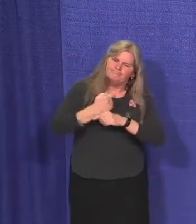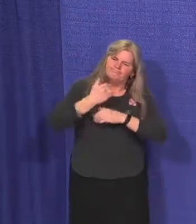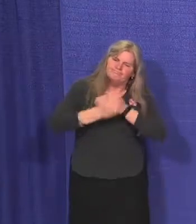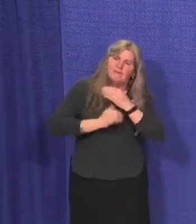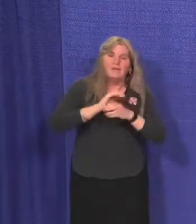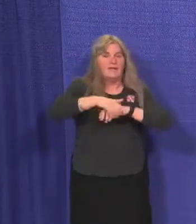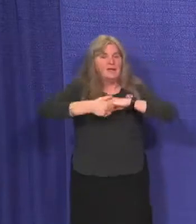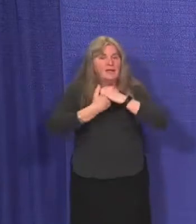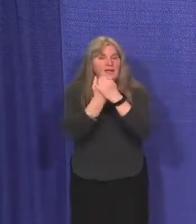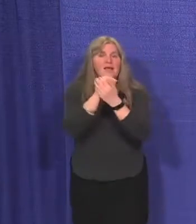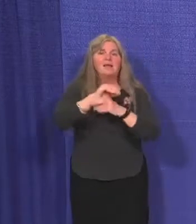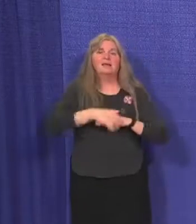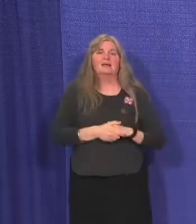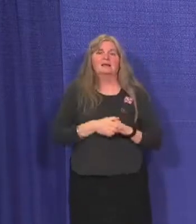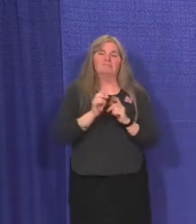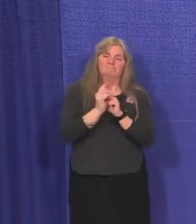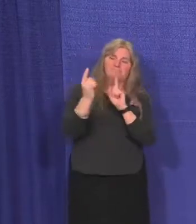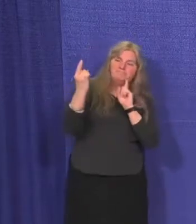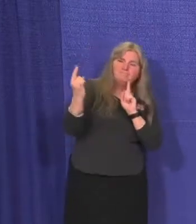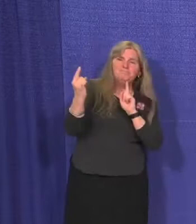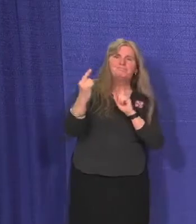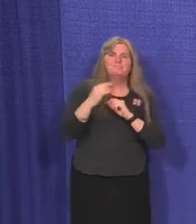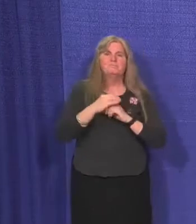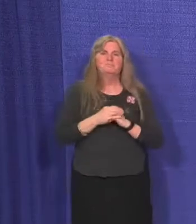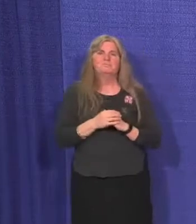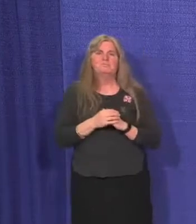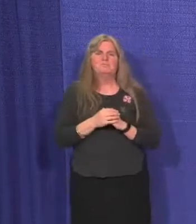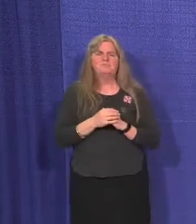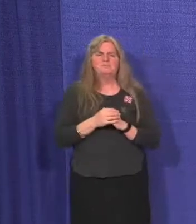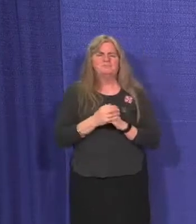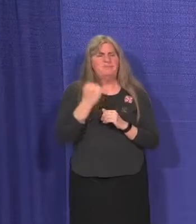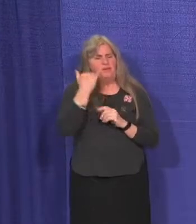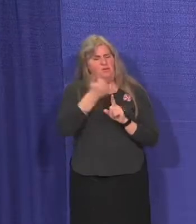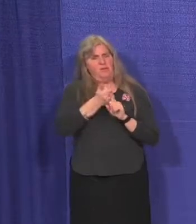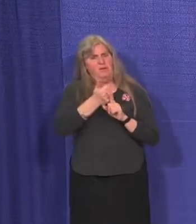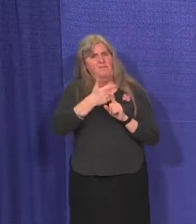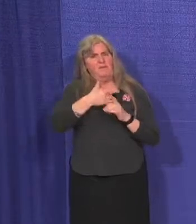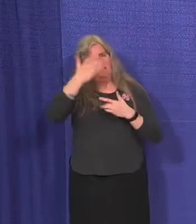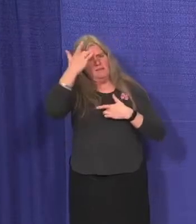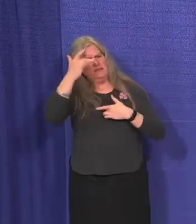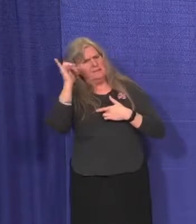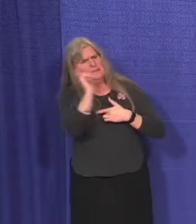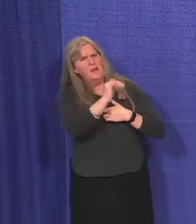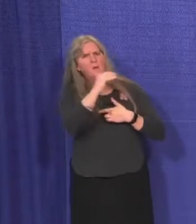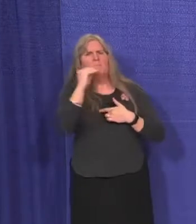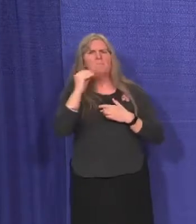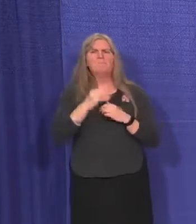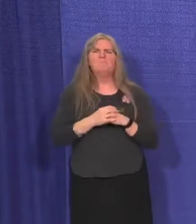within households and it means continuing to abide with public